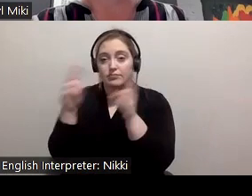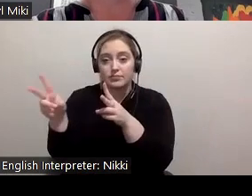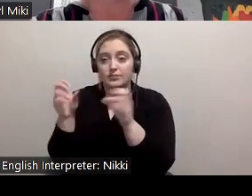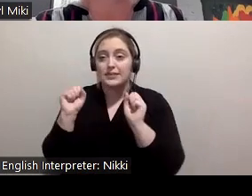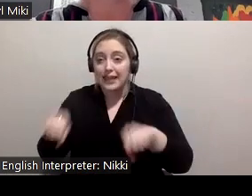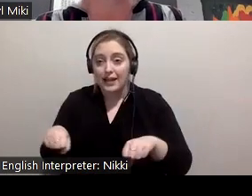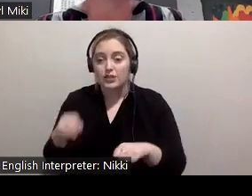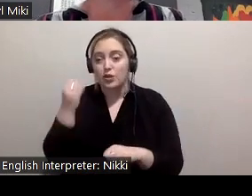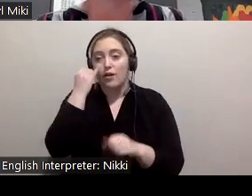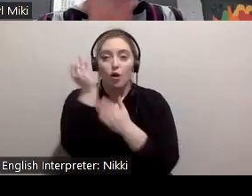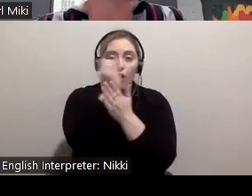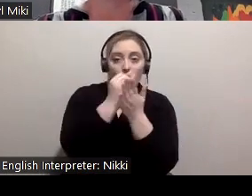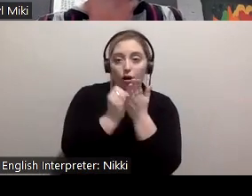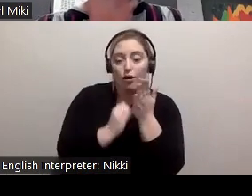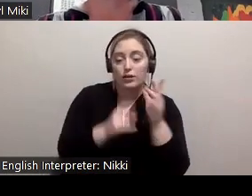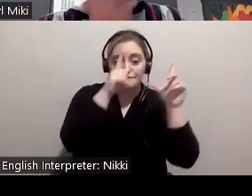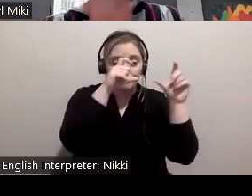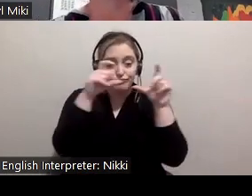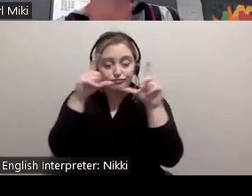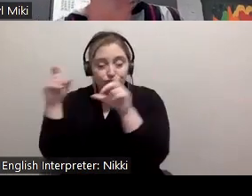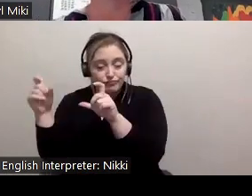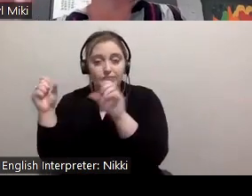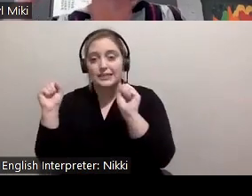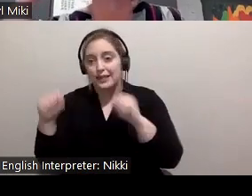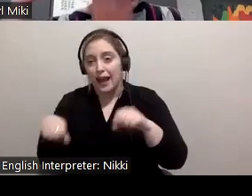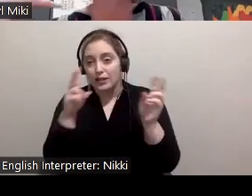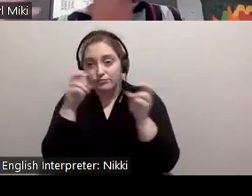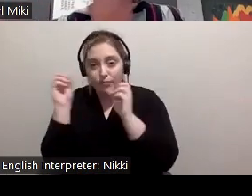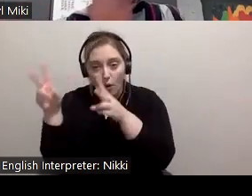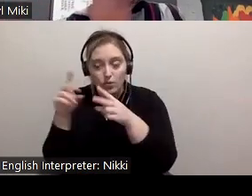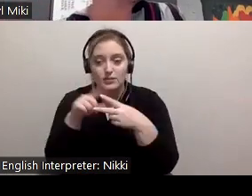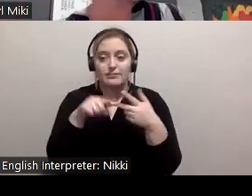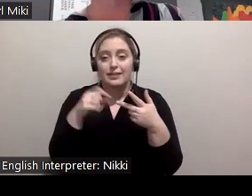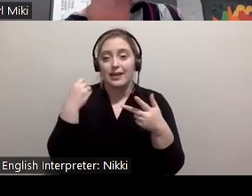that you do or maybe you have some some musical recordings or